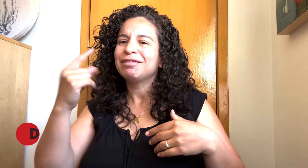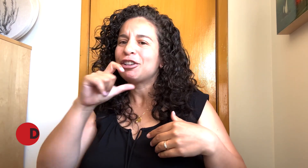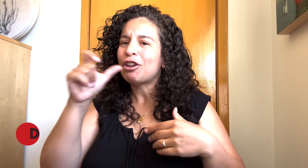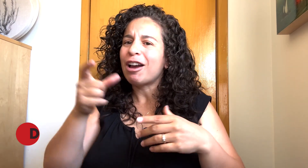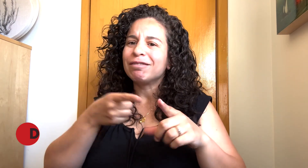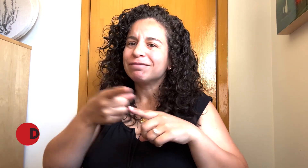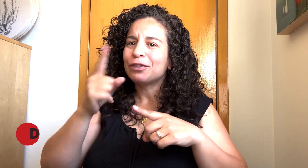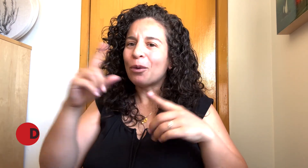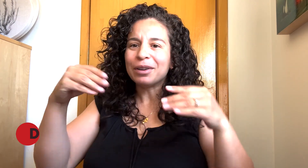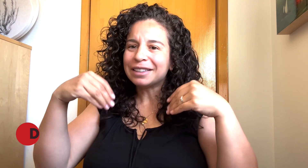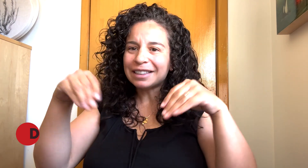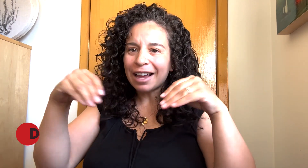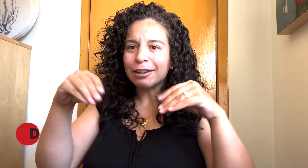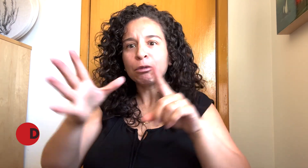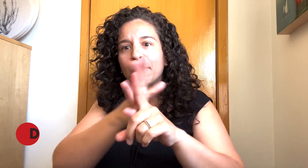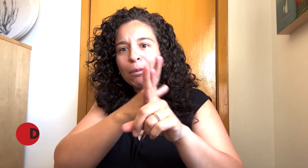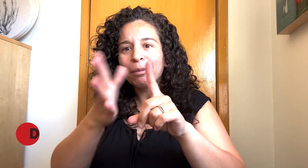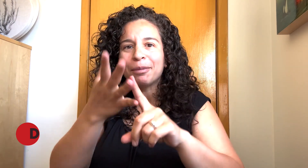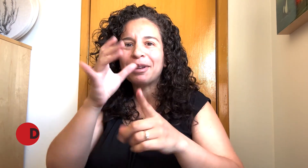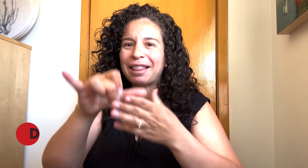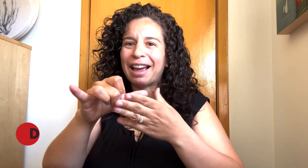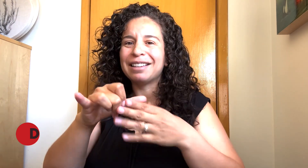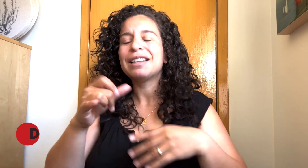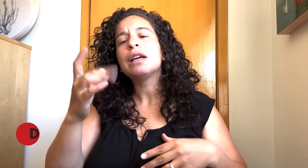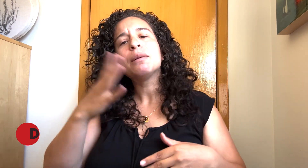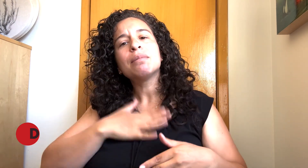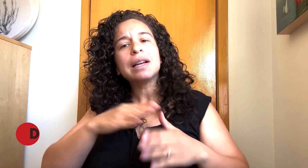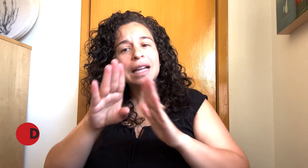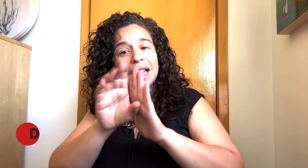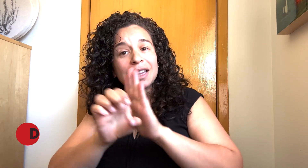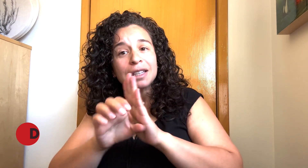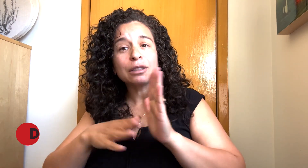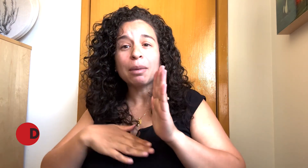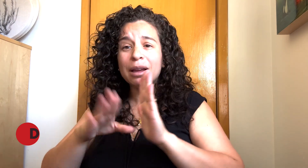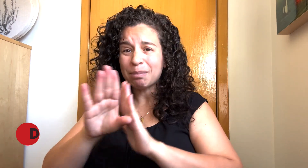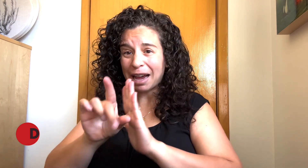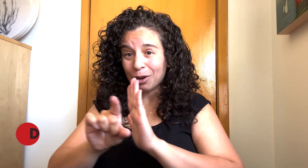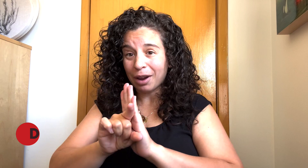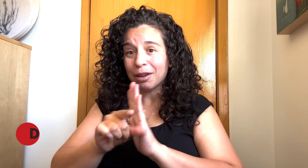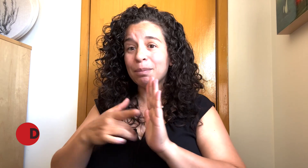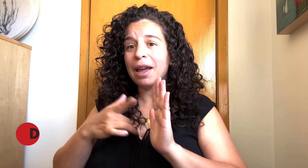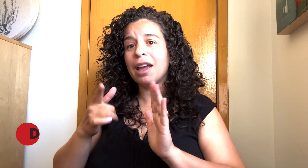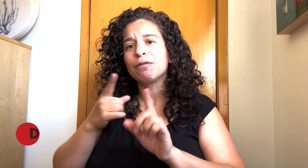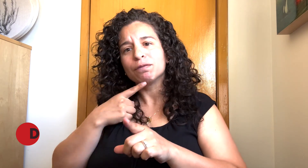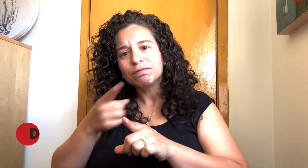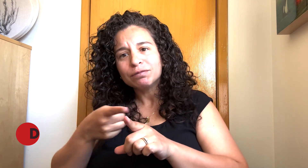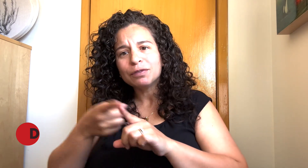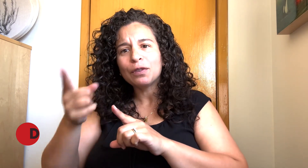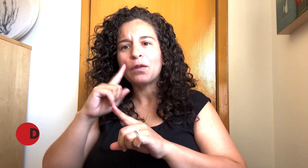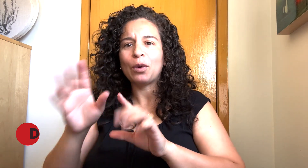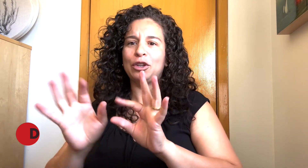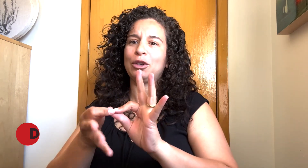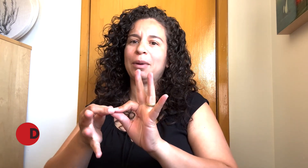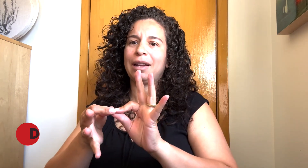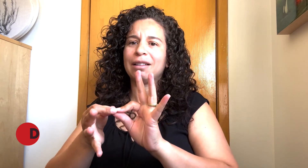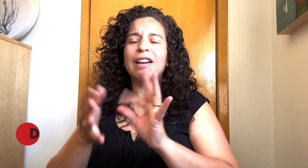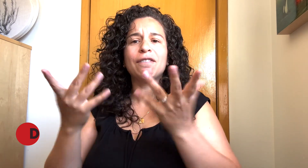That didn’t involve sales or recruiting clients. My ethics and background derives from interpreting.